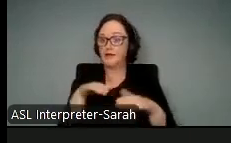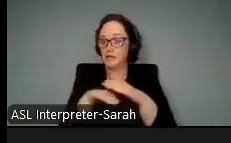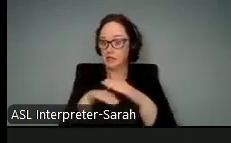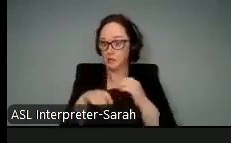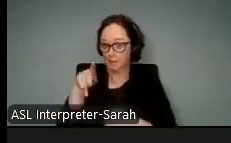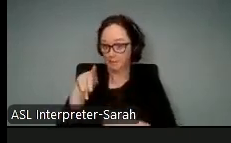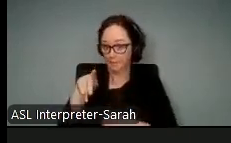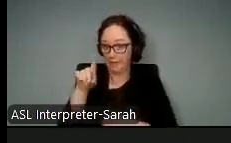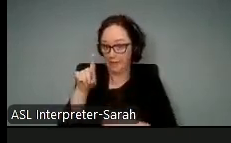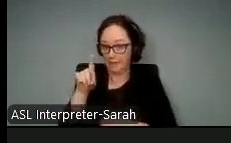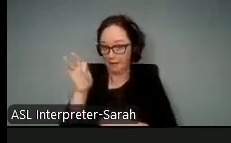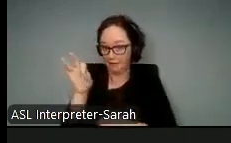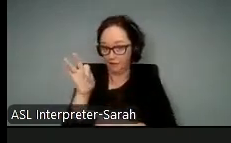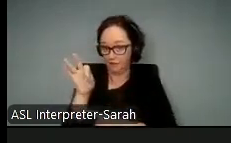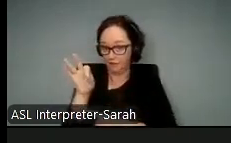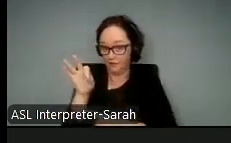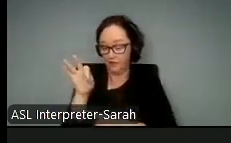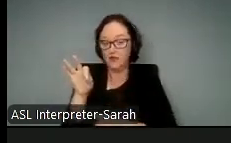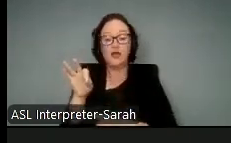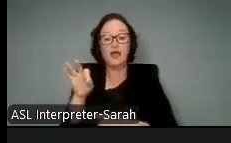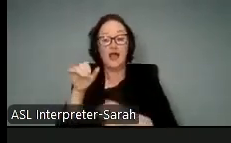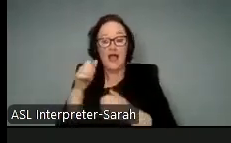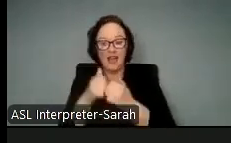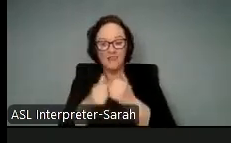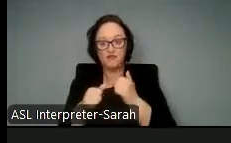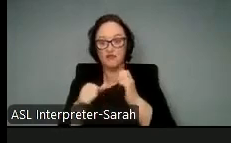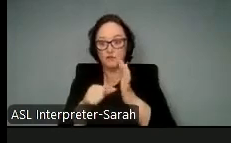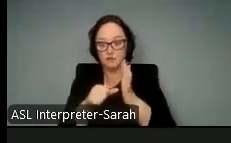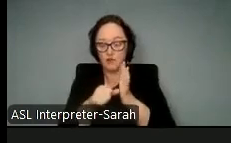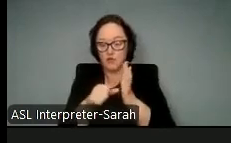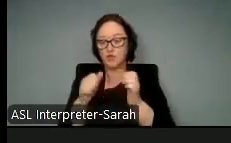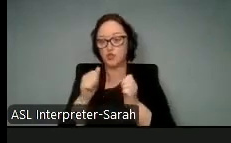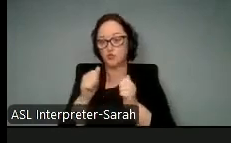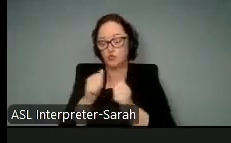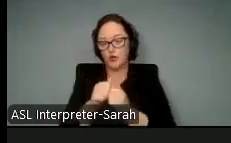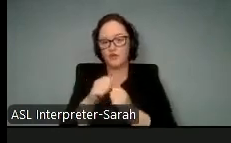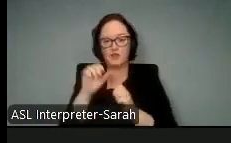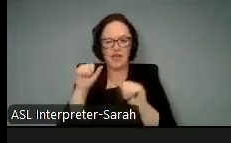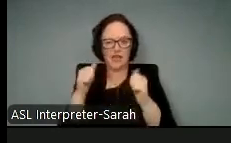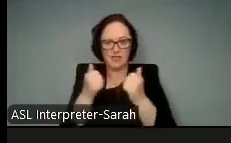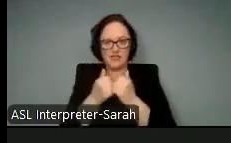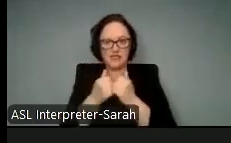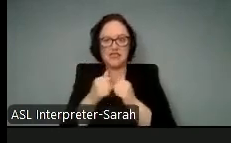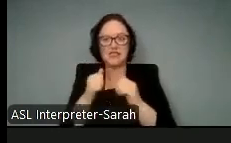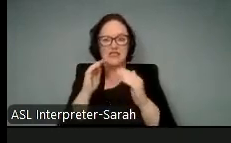"would every page with the agency city logo "need to have alt text